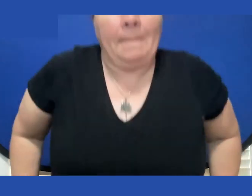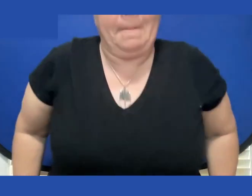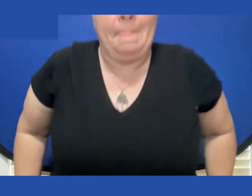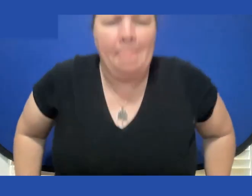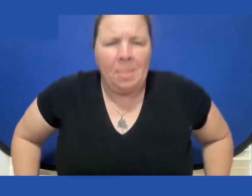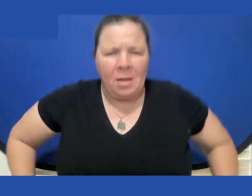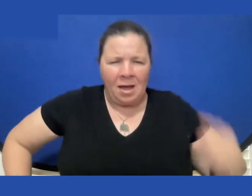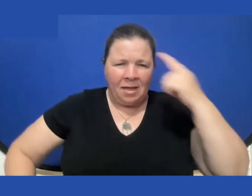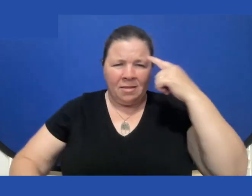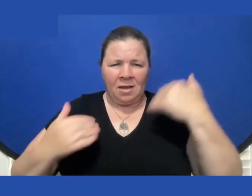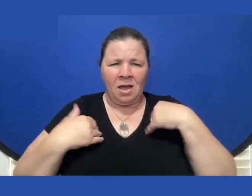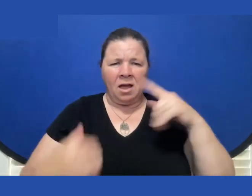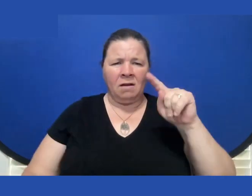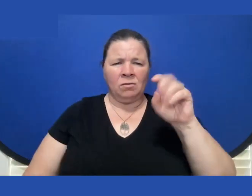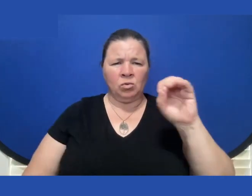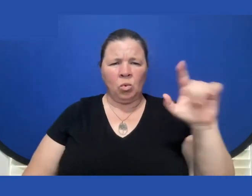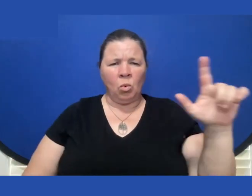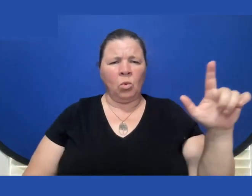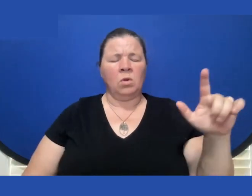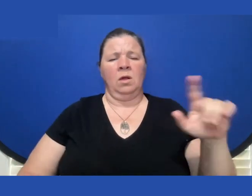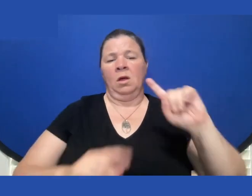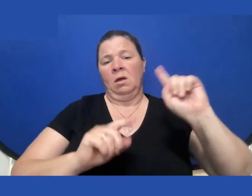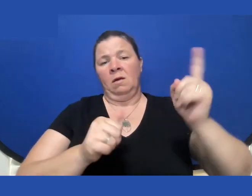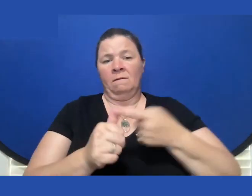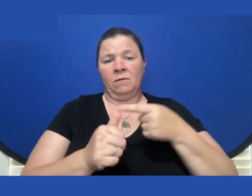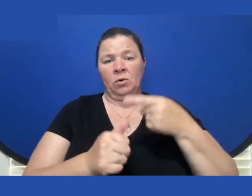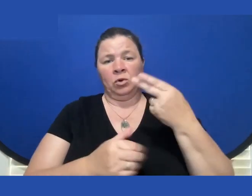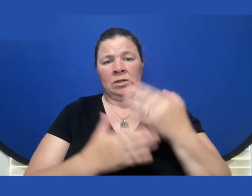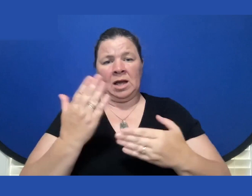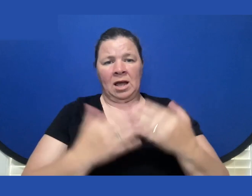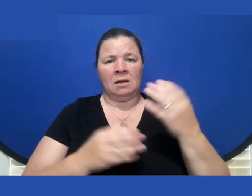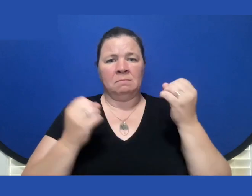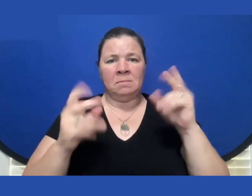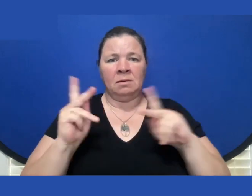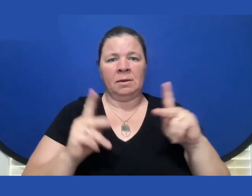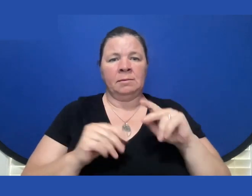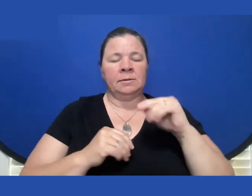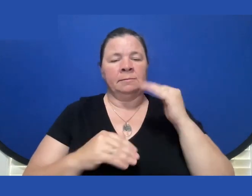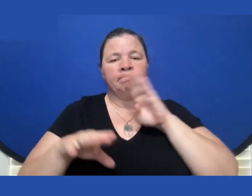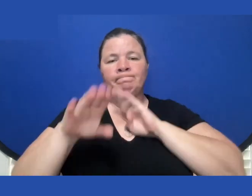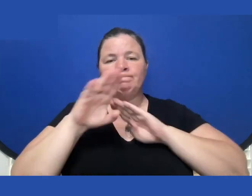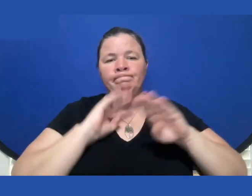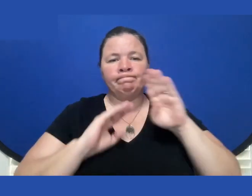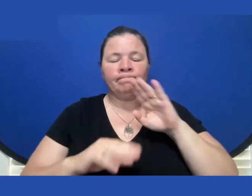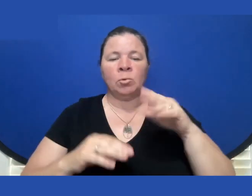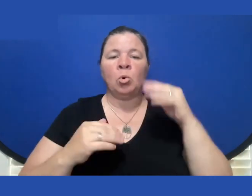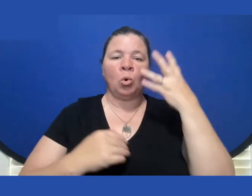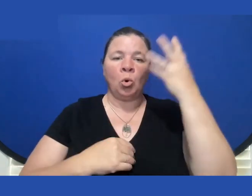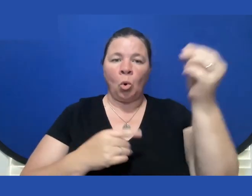and I've seen it firsthand on a number of colleagues. They actually are heading to the US. They're waiting for their visas.